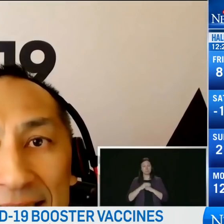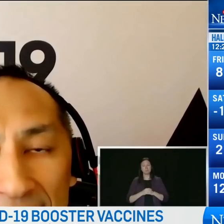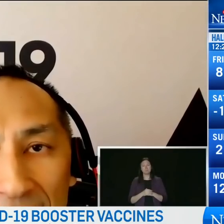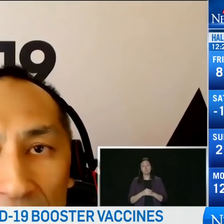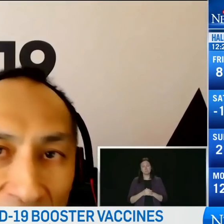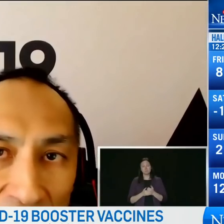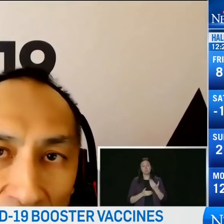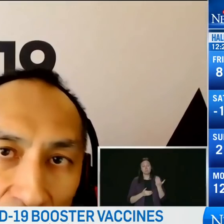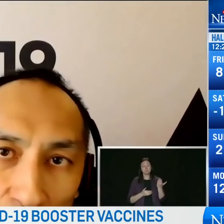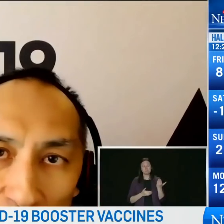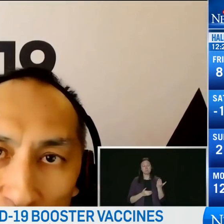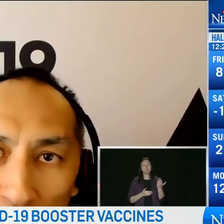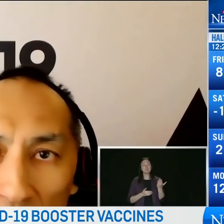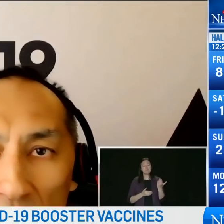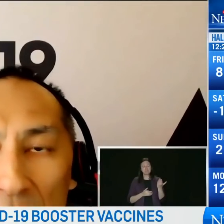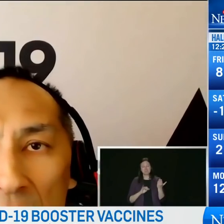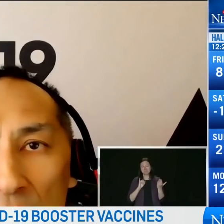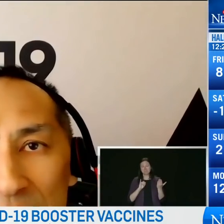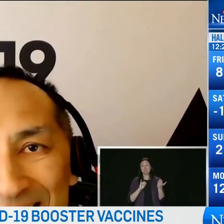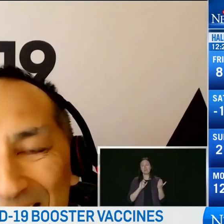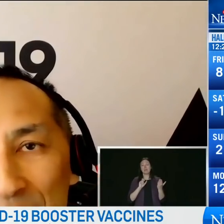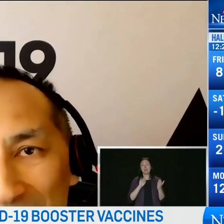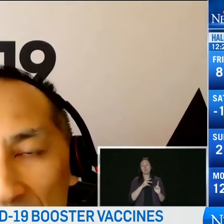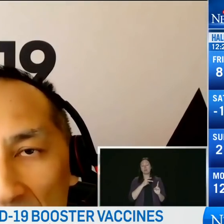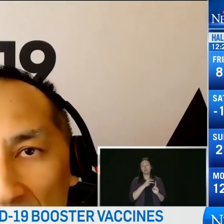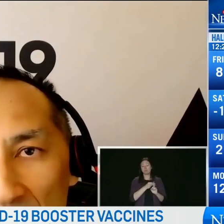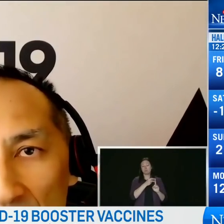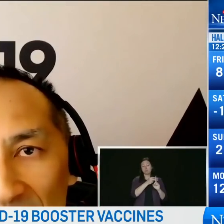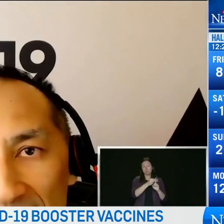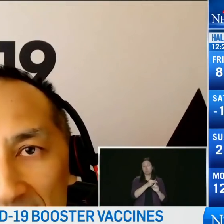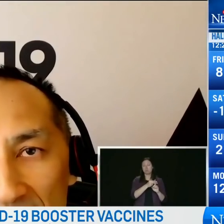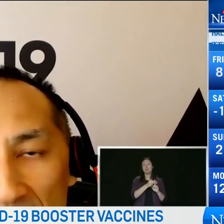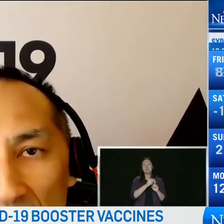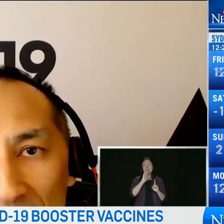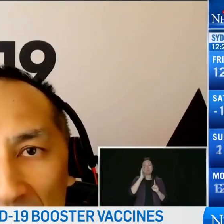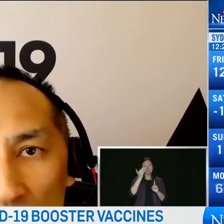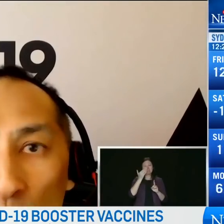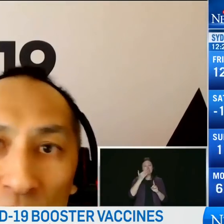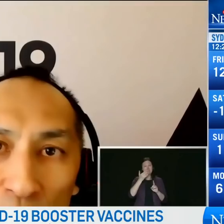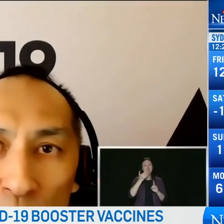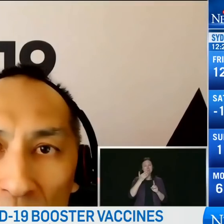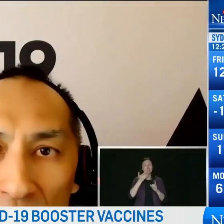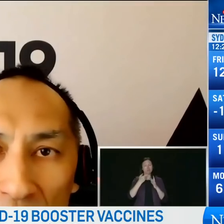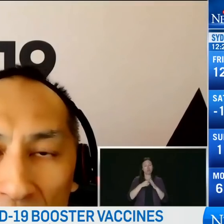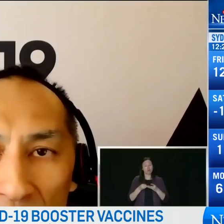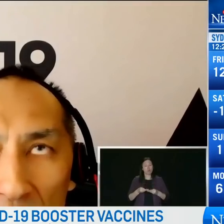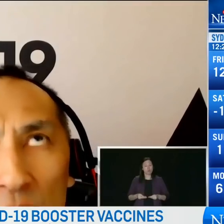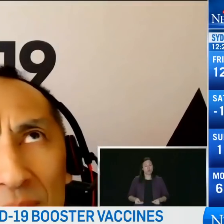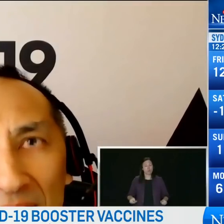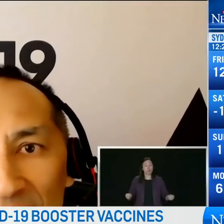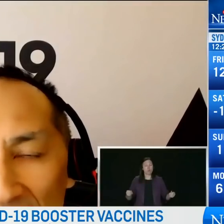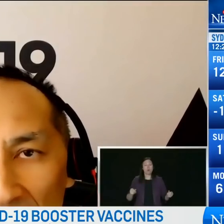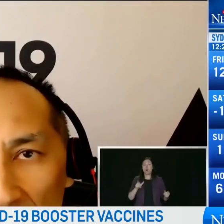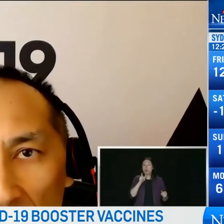EVIDENCE. WE'RE GETTING THE FIRST INDICATIONS THAT VACCINE